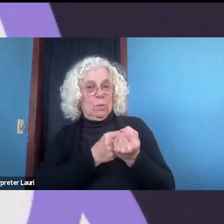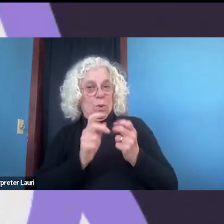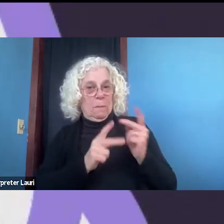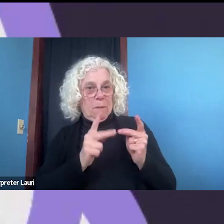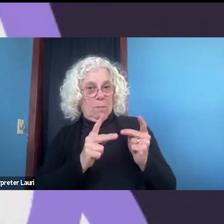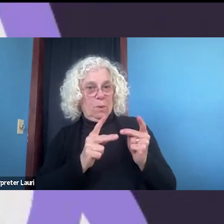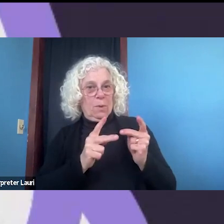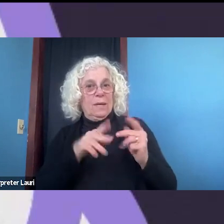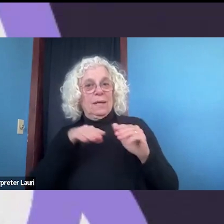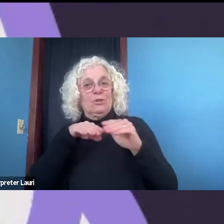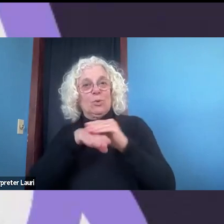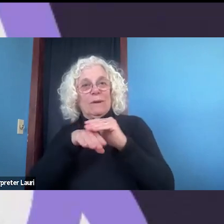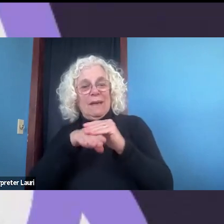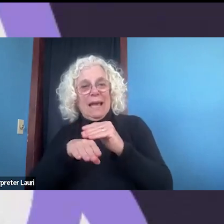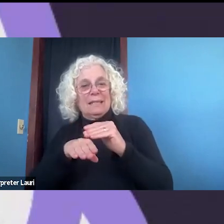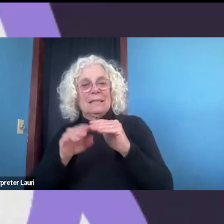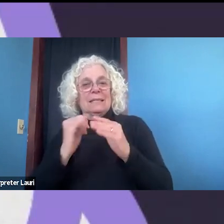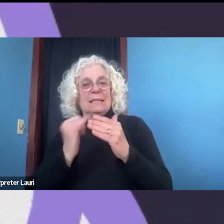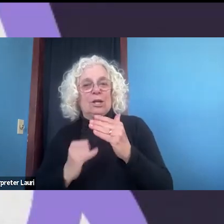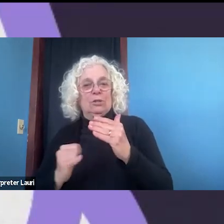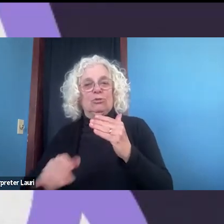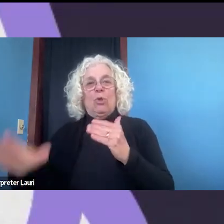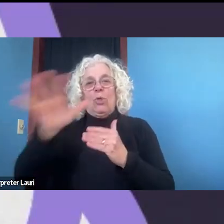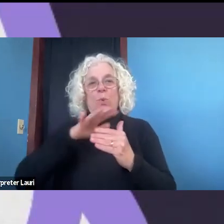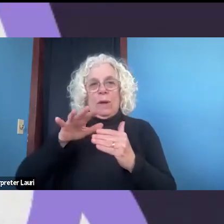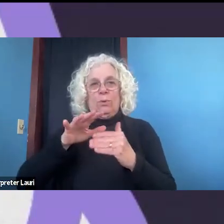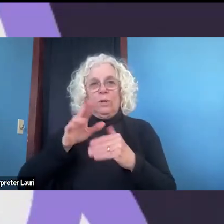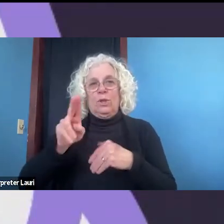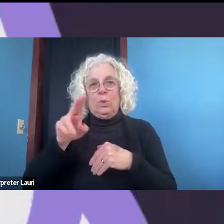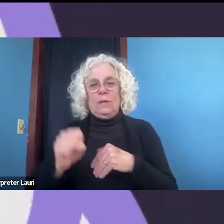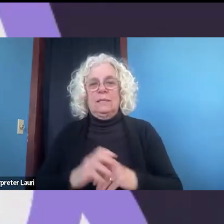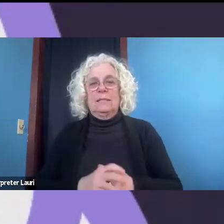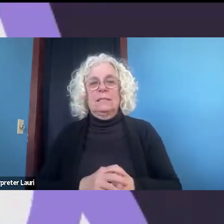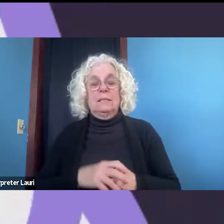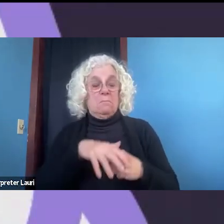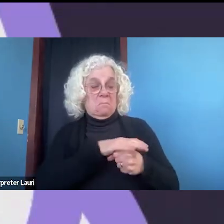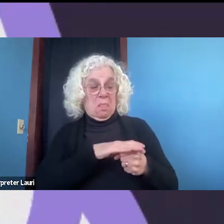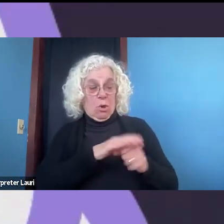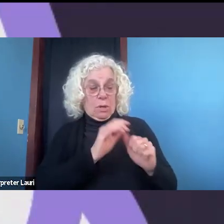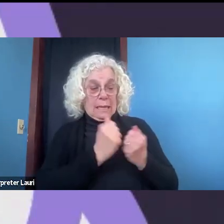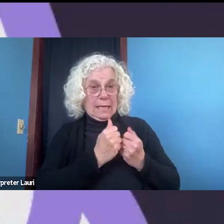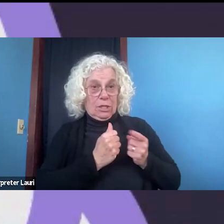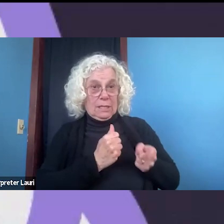to engage with arts and culture across the nation. We know local art agencies are essential to empower